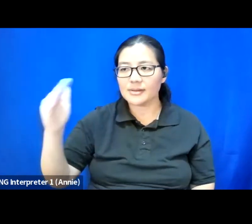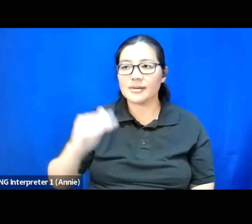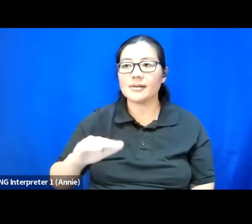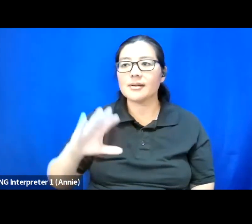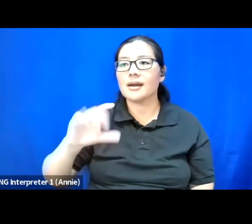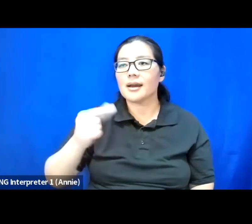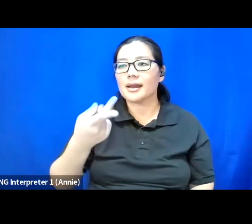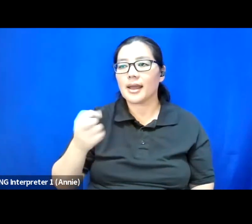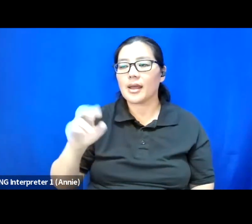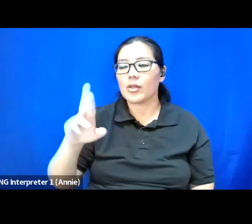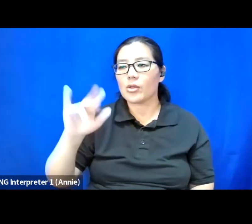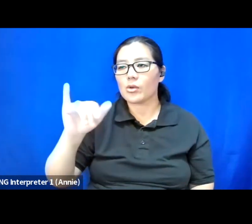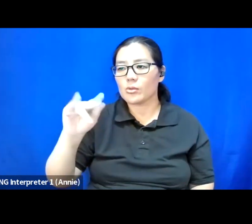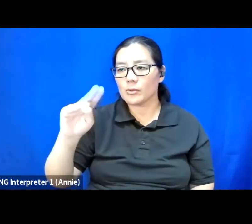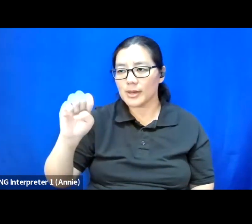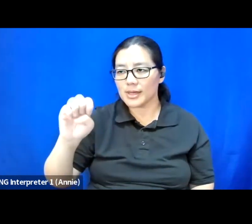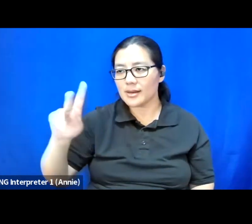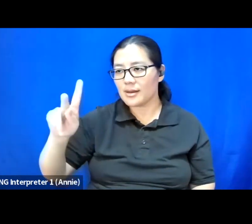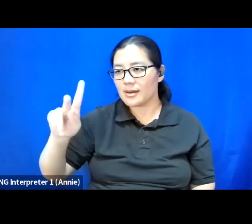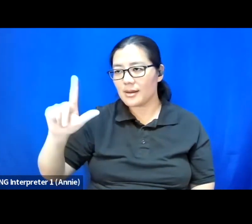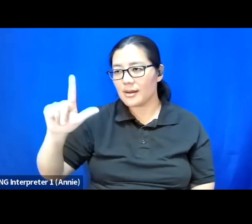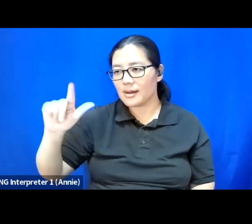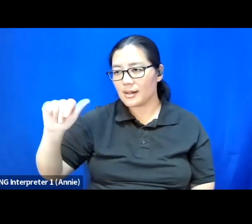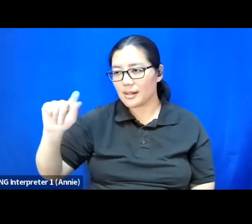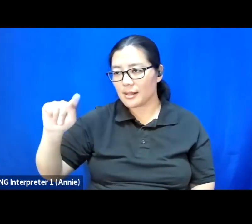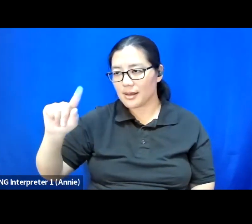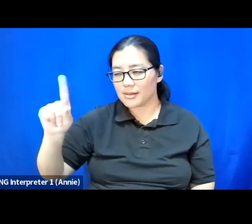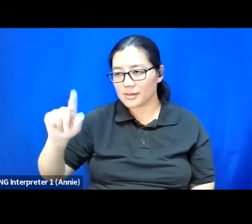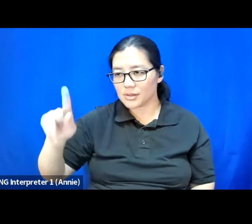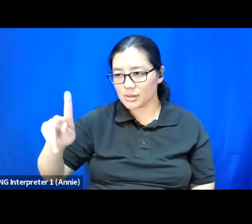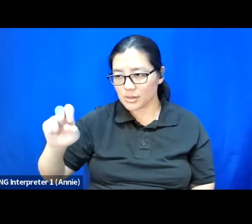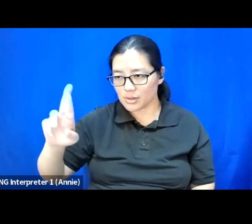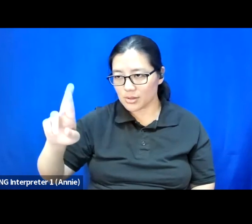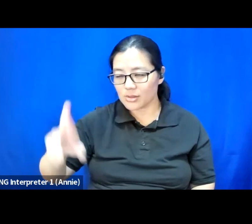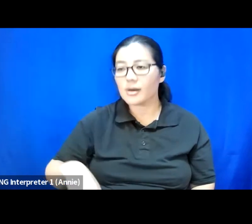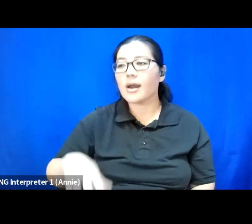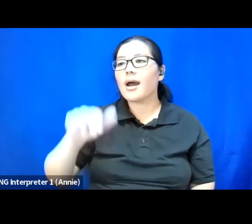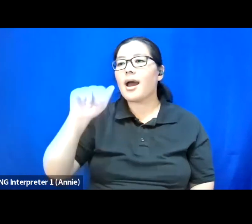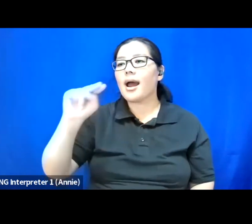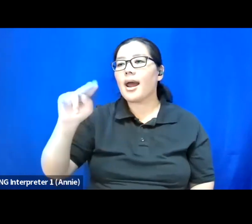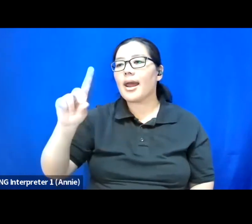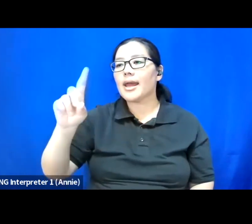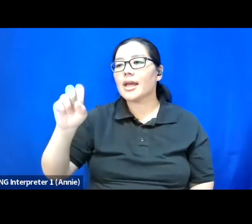that that book still reaches the hands of somebody who -- who deserves that book.